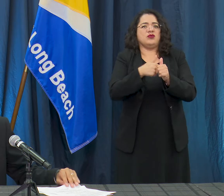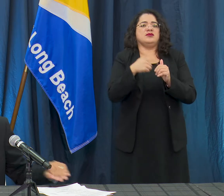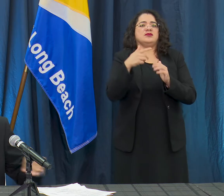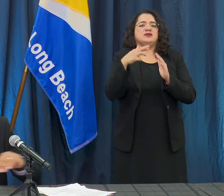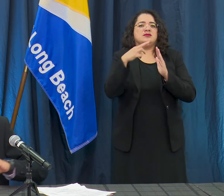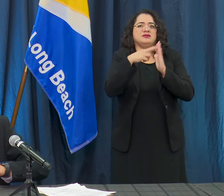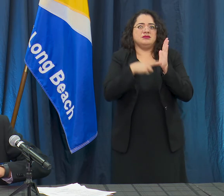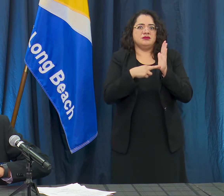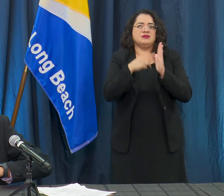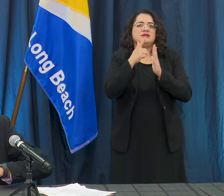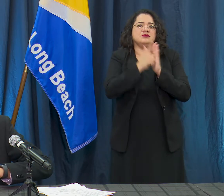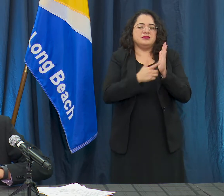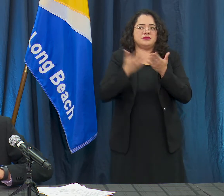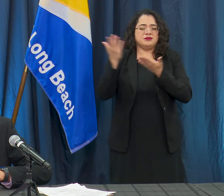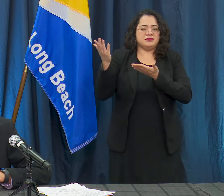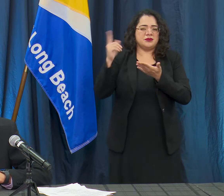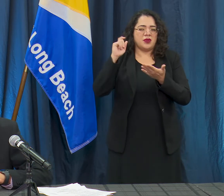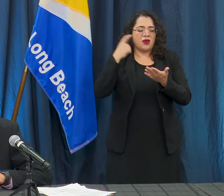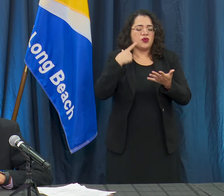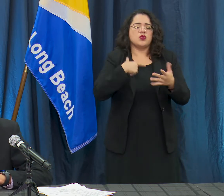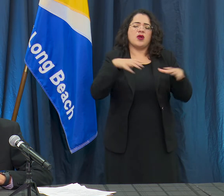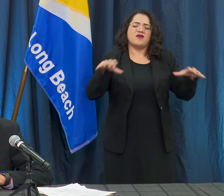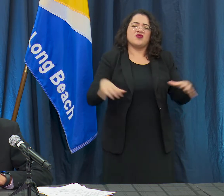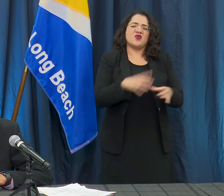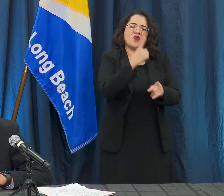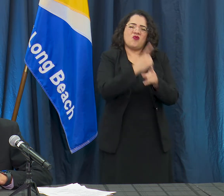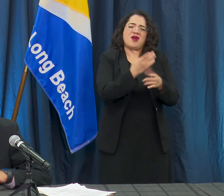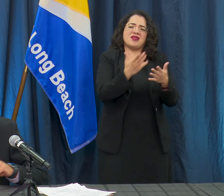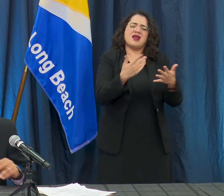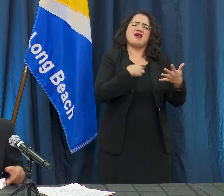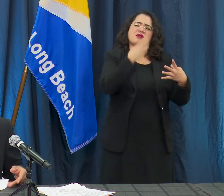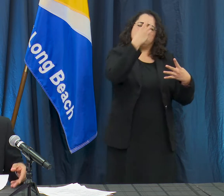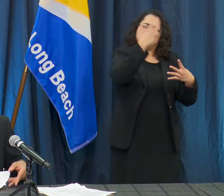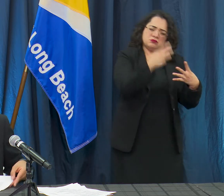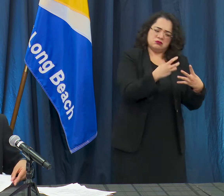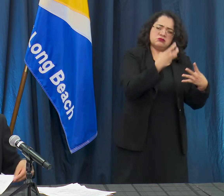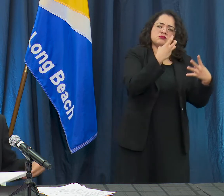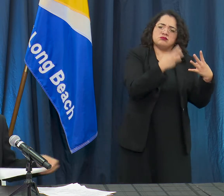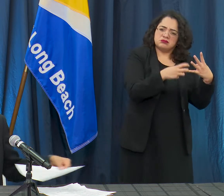let's do the right thing and as we continue to move forward I just want to